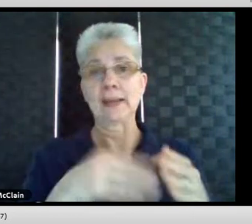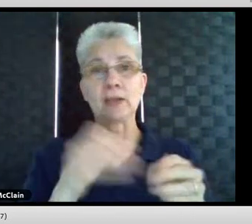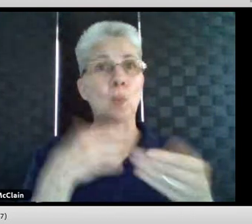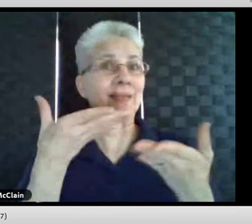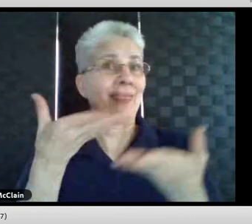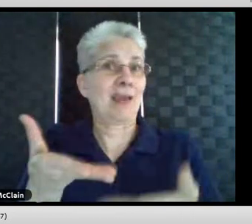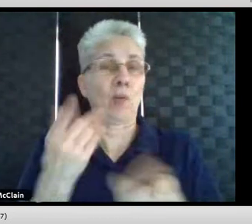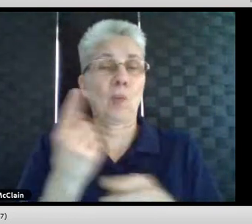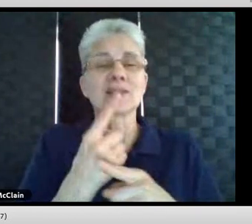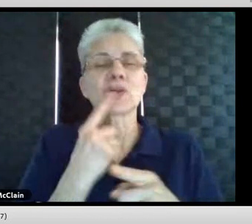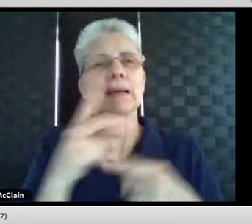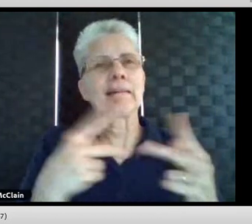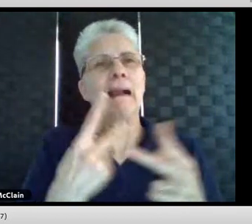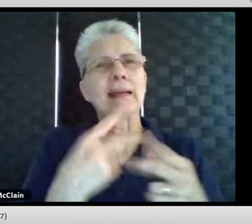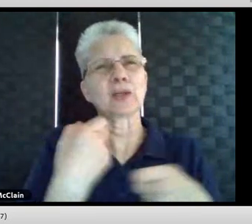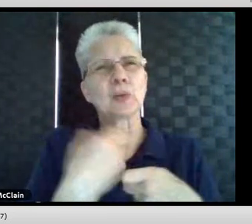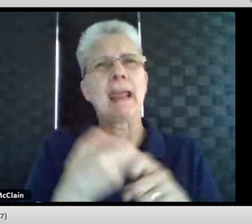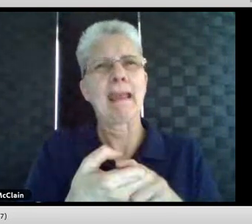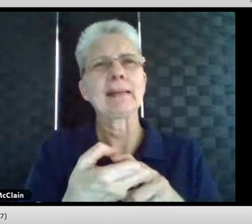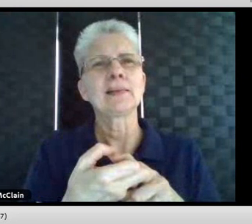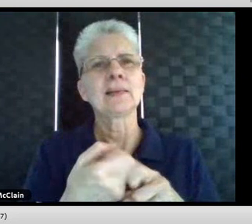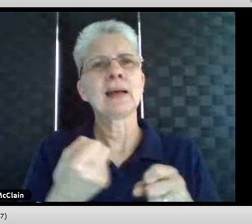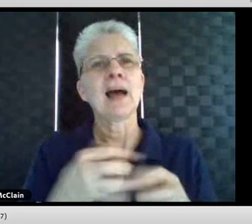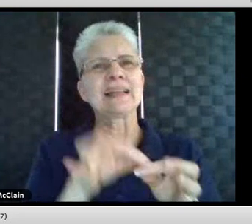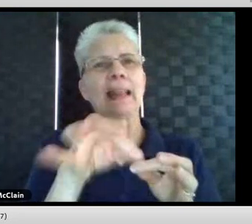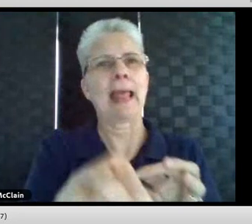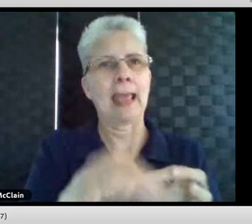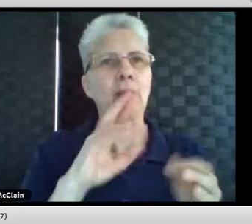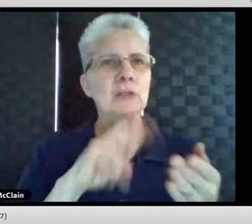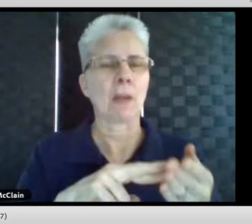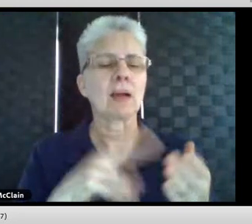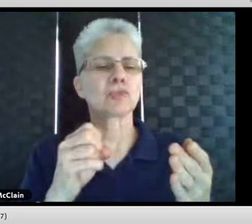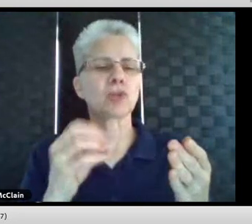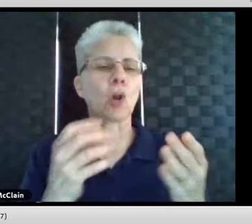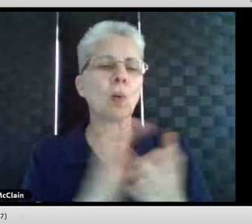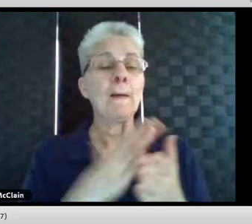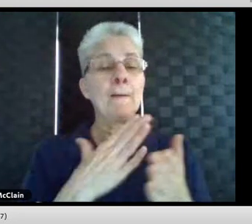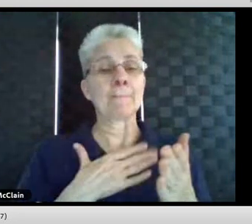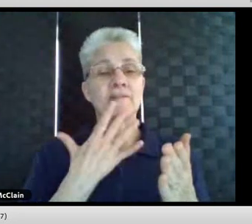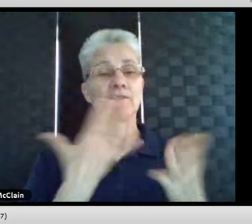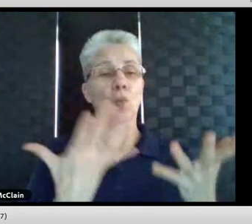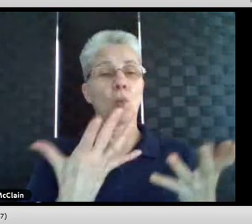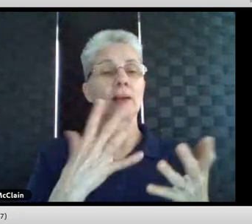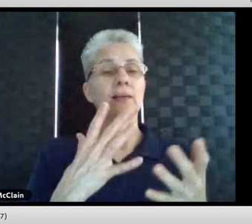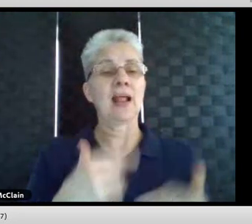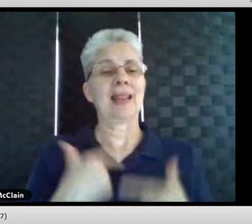So it can kind of create a delay. So my favorite is the live digital reference,